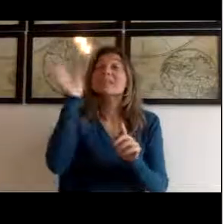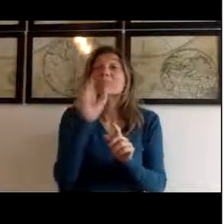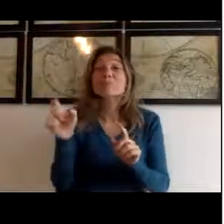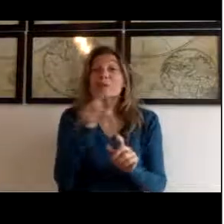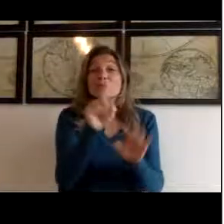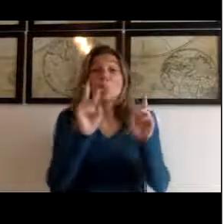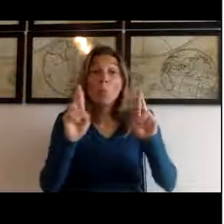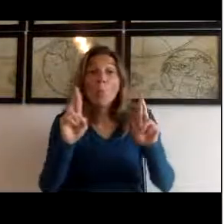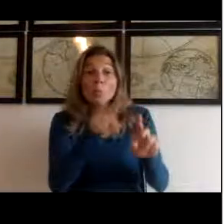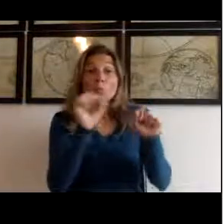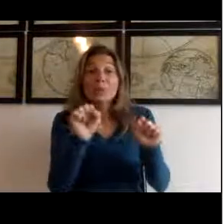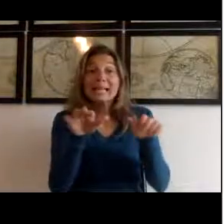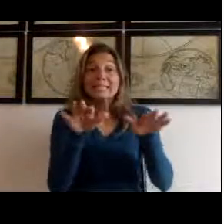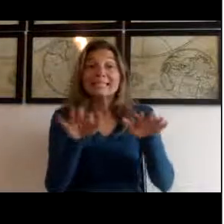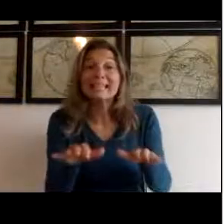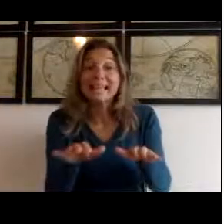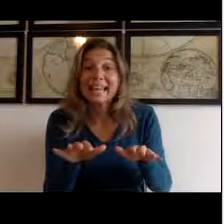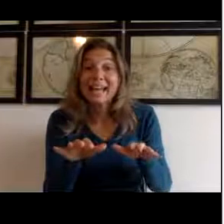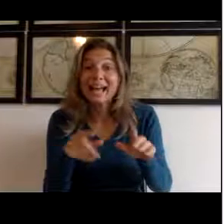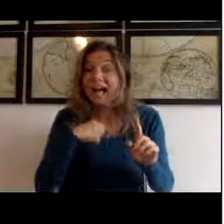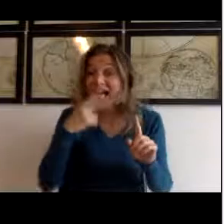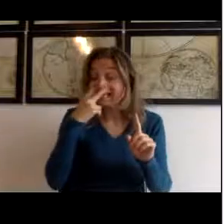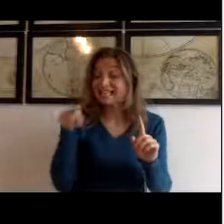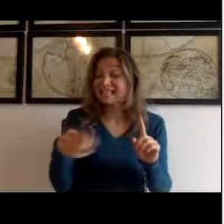I noticed we have a good question in the question box.